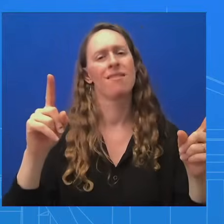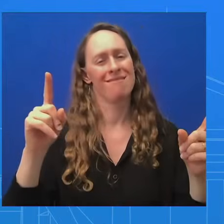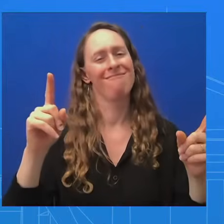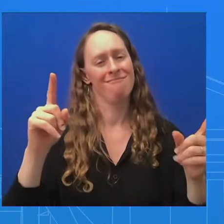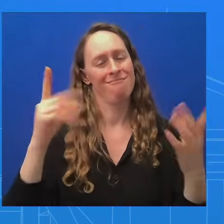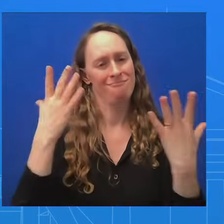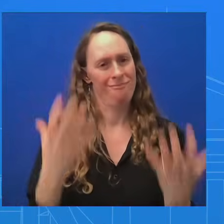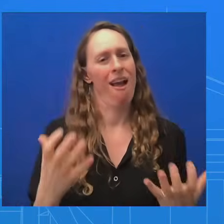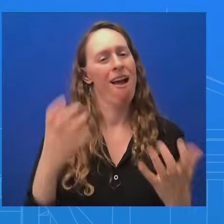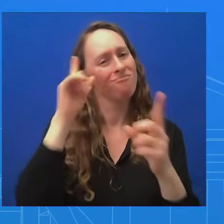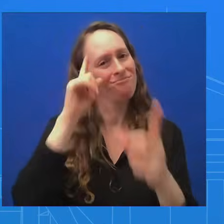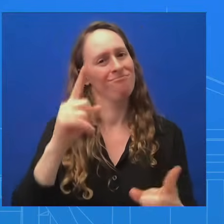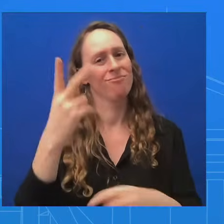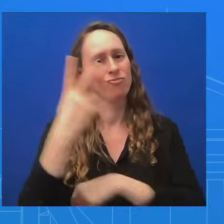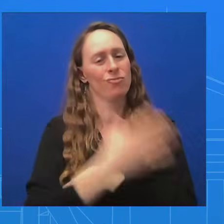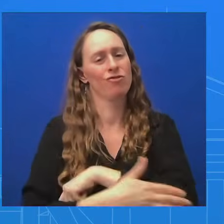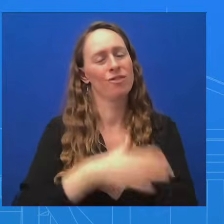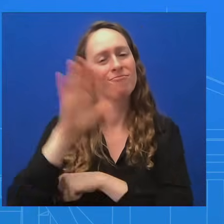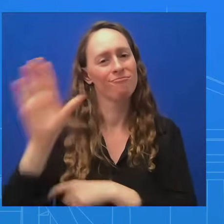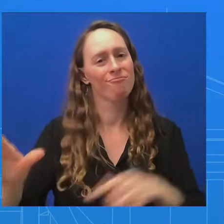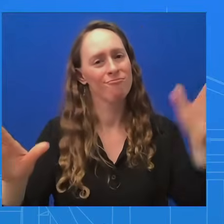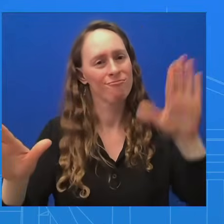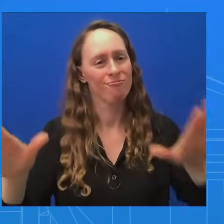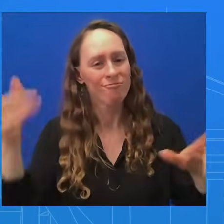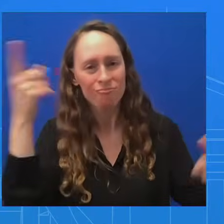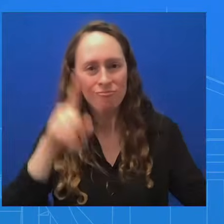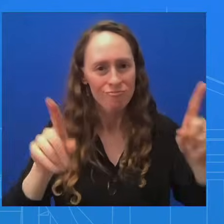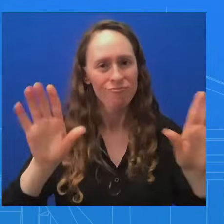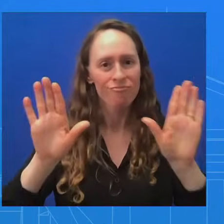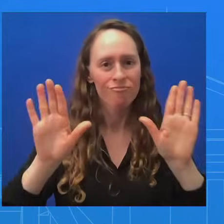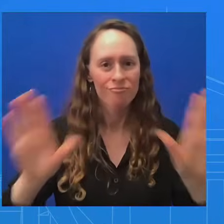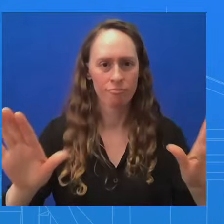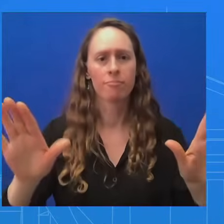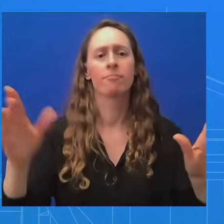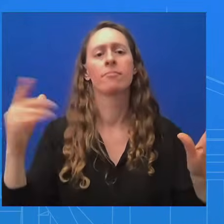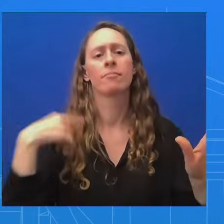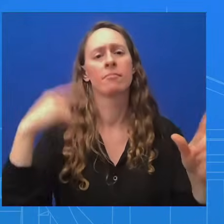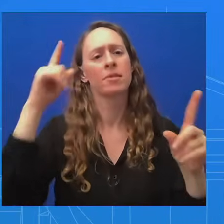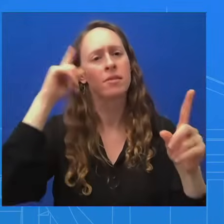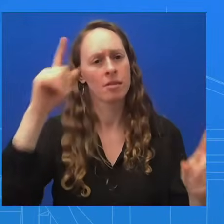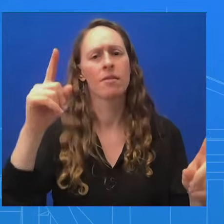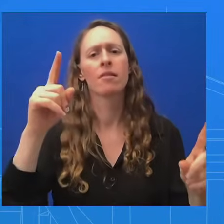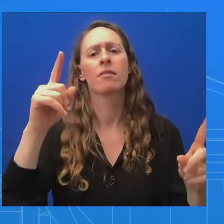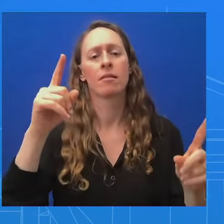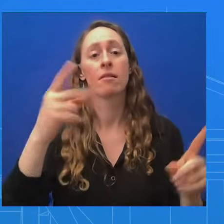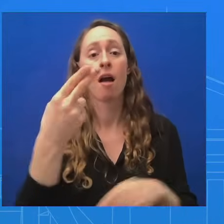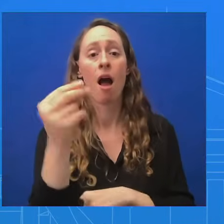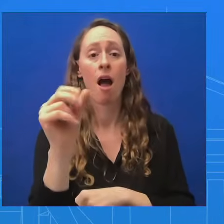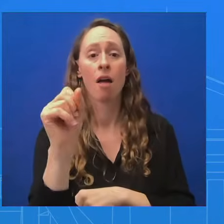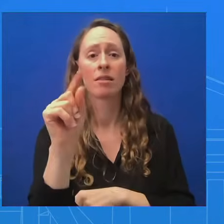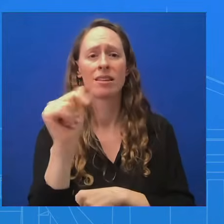of getting these hostages home to their families. And that's why we're continuing to work at this. And as I said earlier to a previous question,